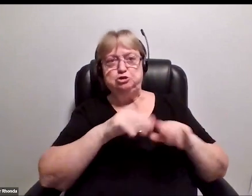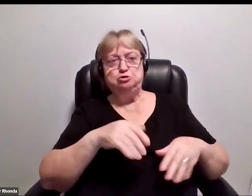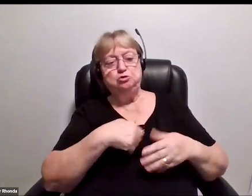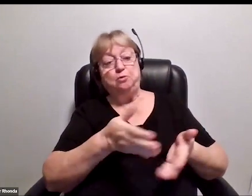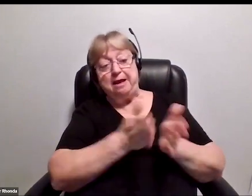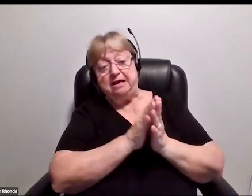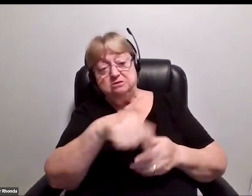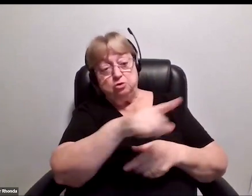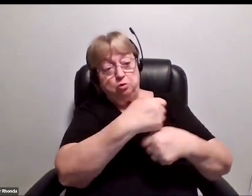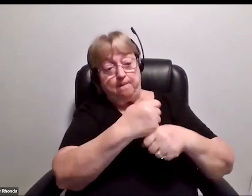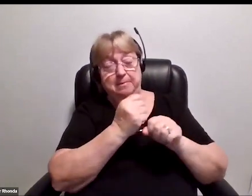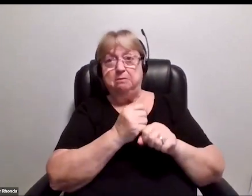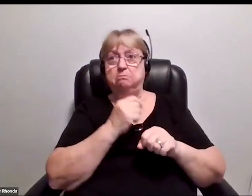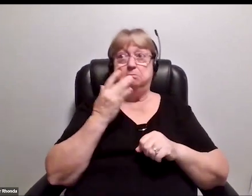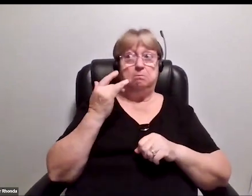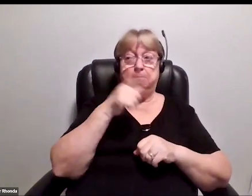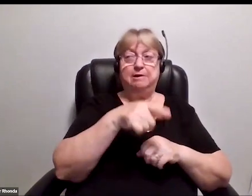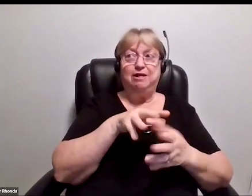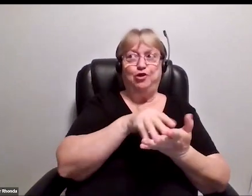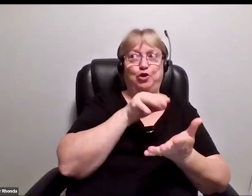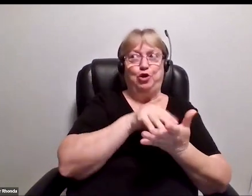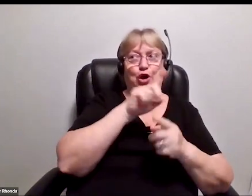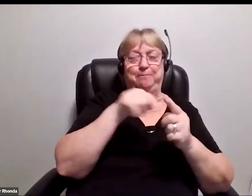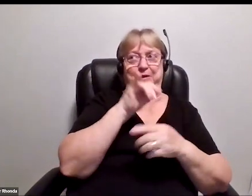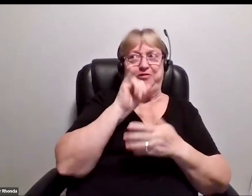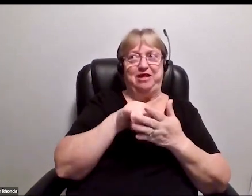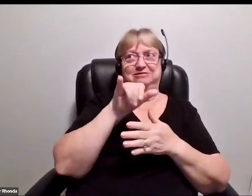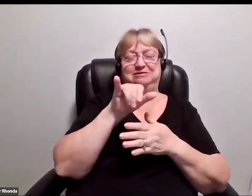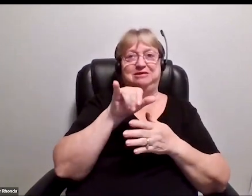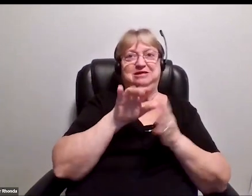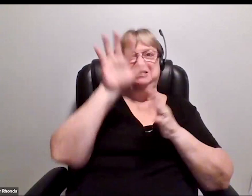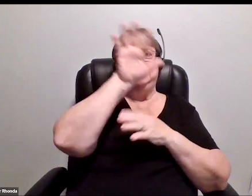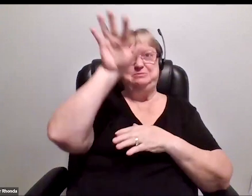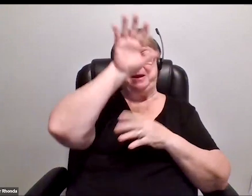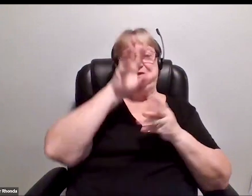because that way they learn about space weather, but they also learn about visual impairment